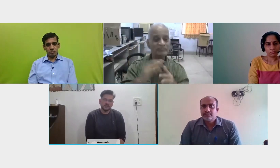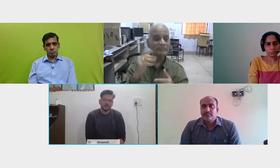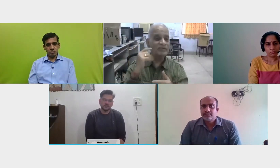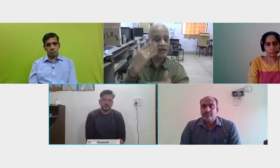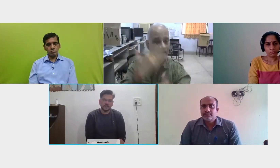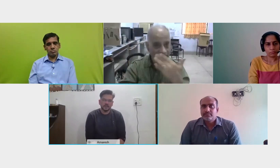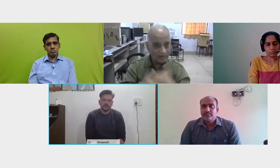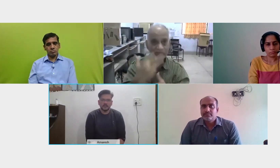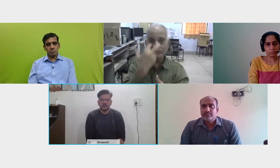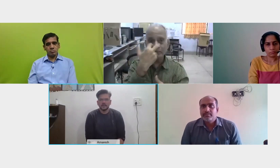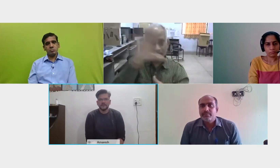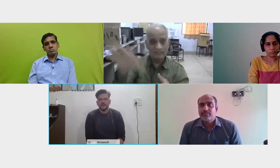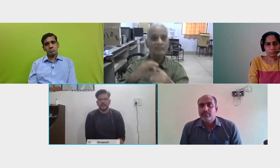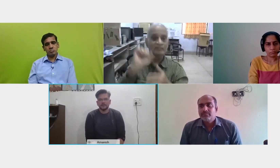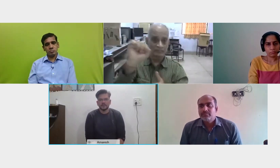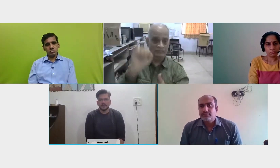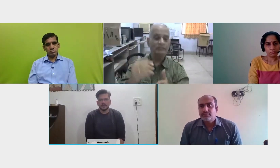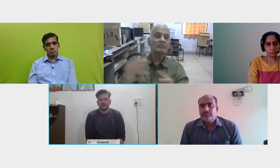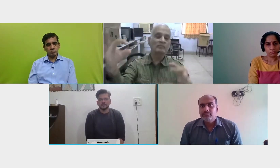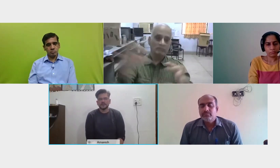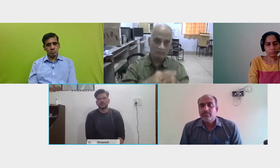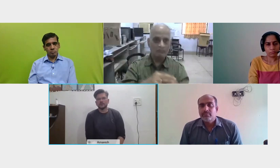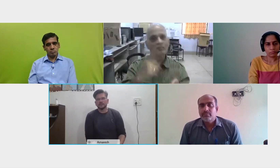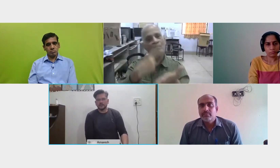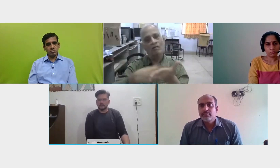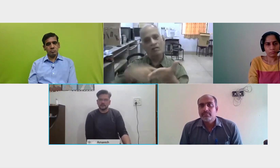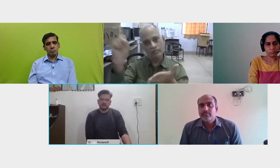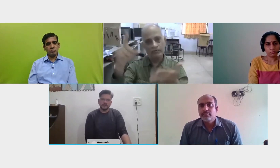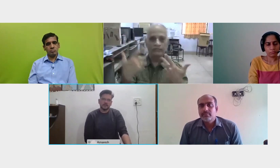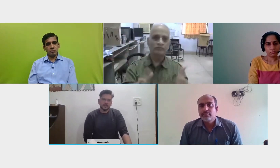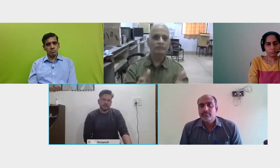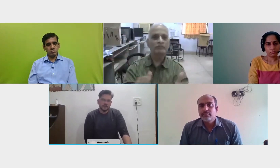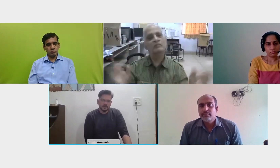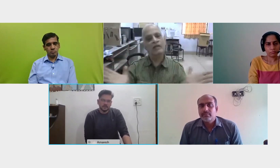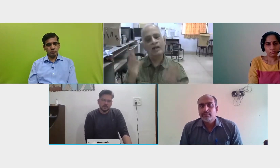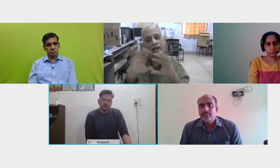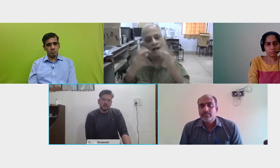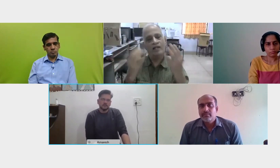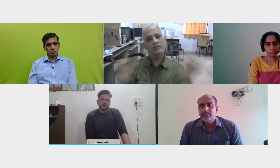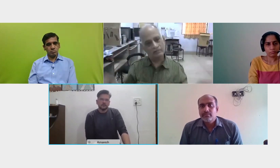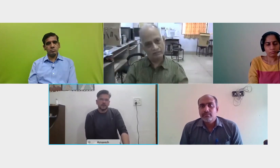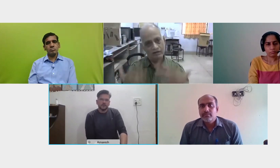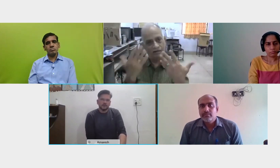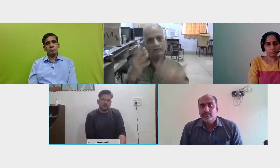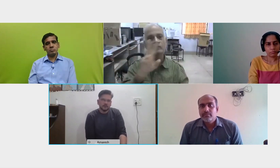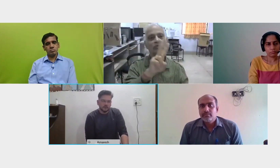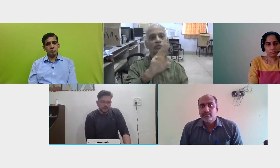council of India because they are apex body who paid they actually are the body to approve